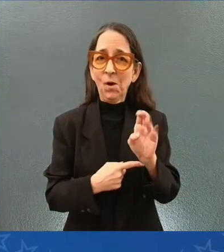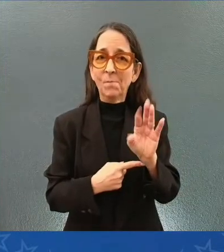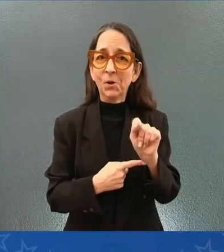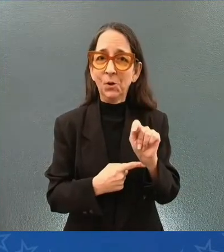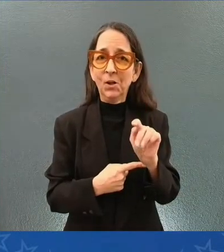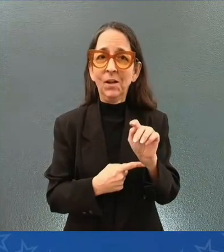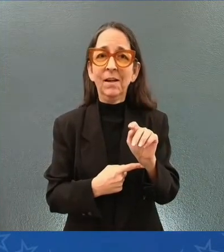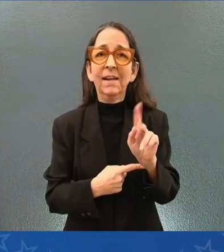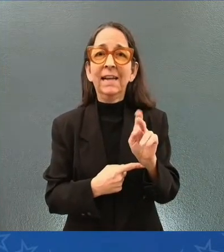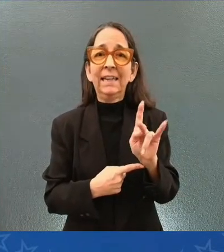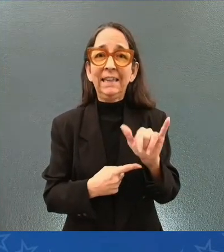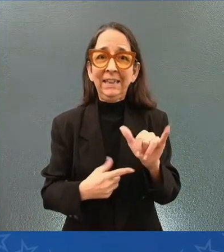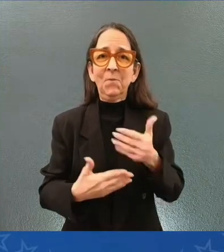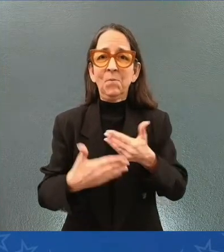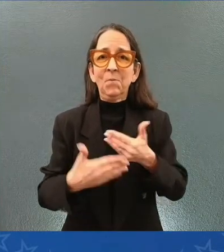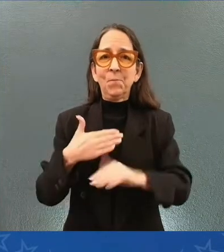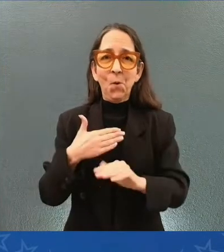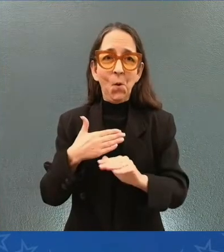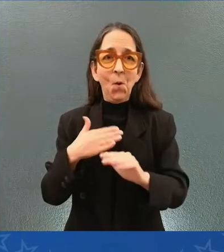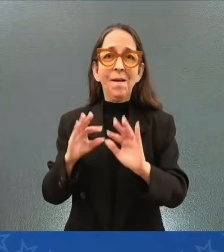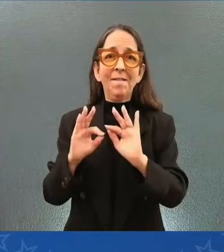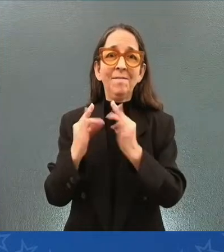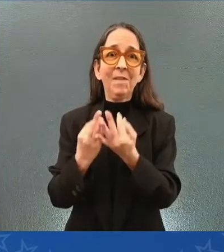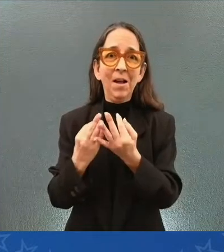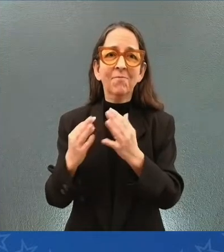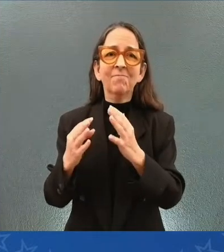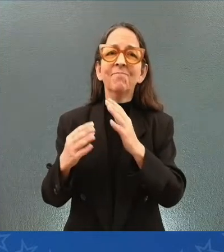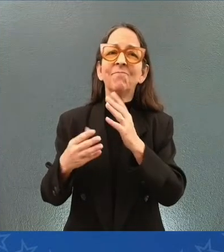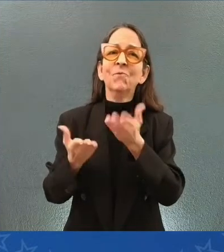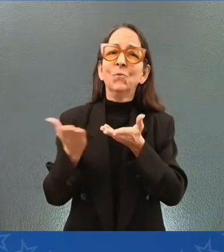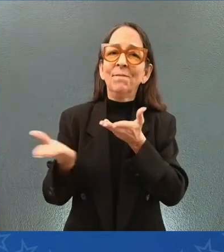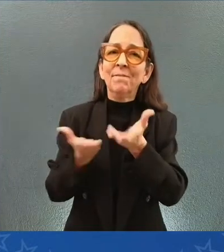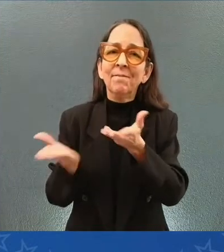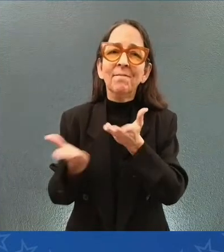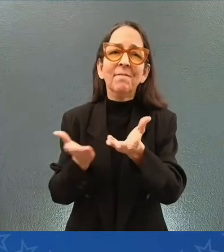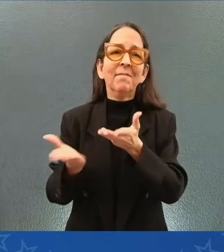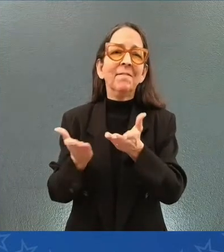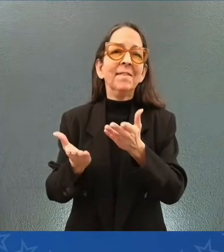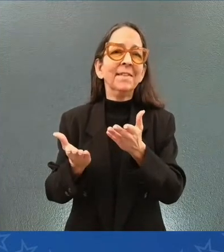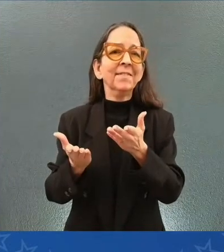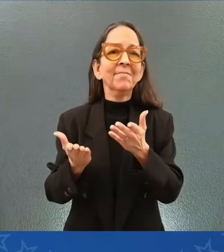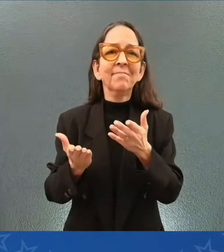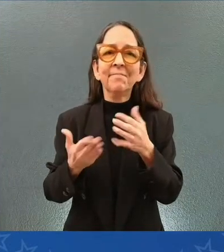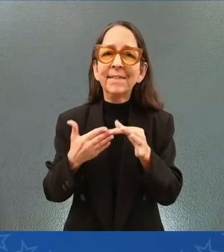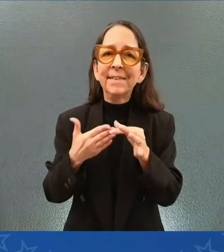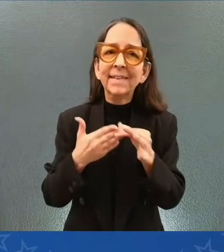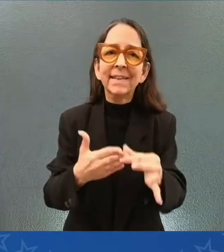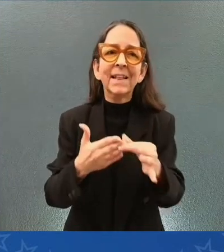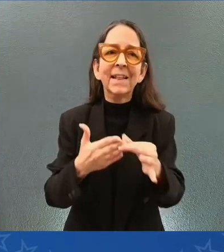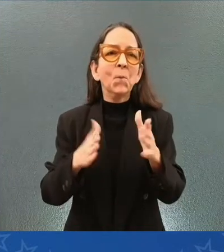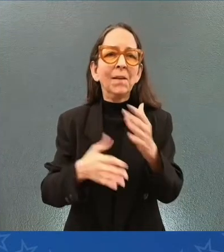Robert F. Kennedy forged a path toward freedom that endures today. Guided by the Constitution as his conscience,